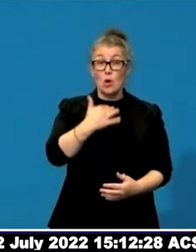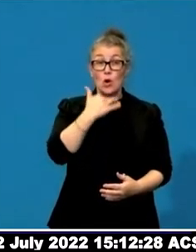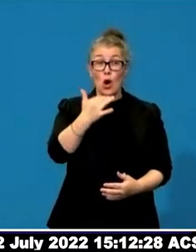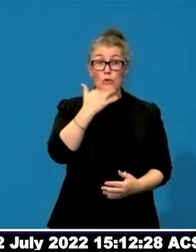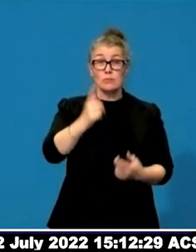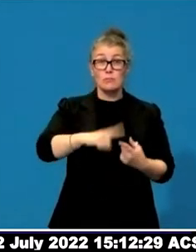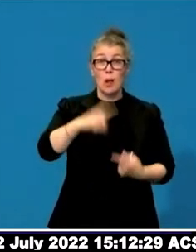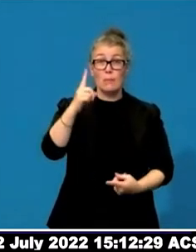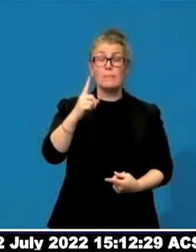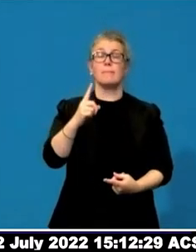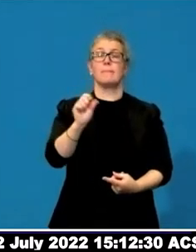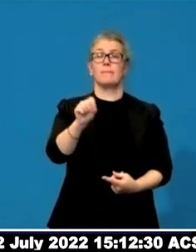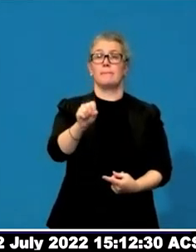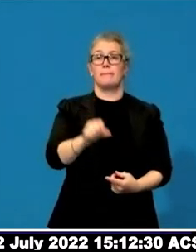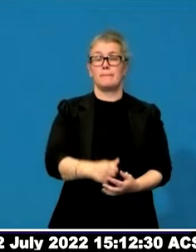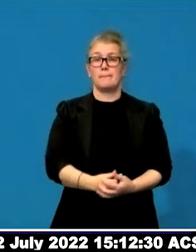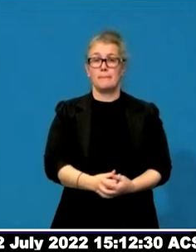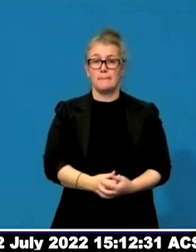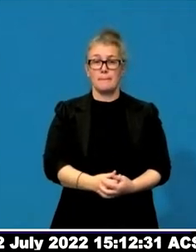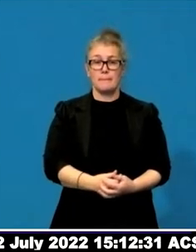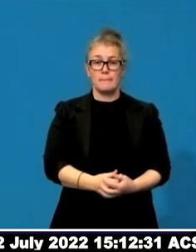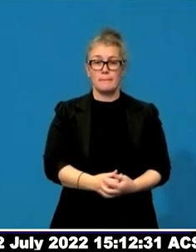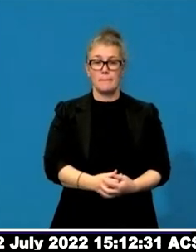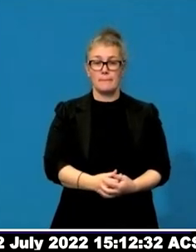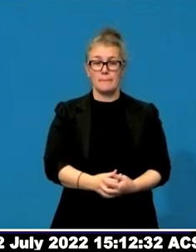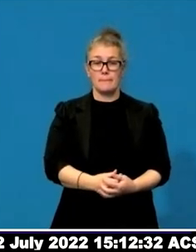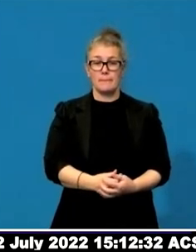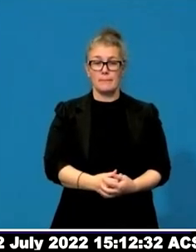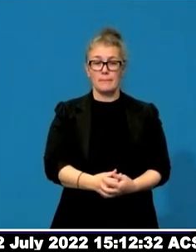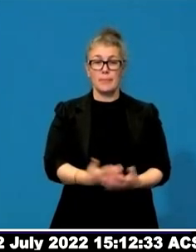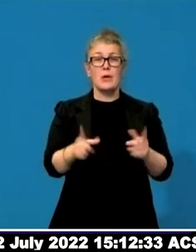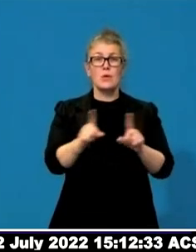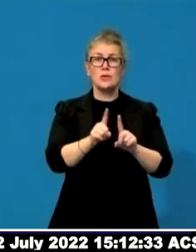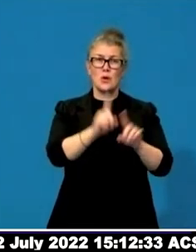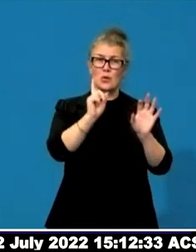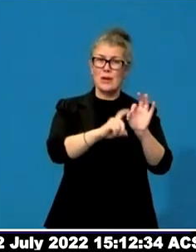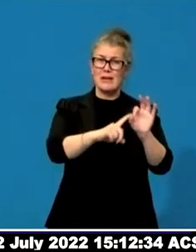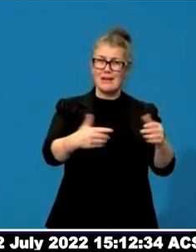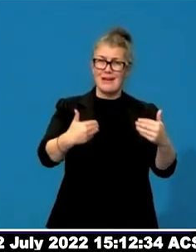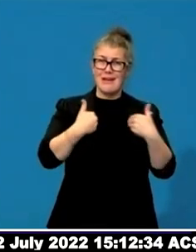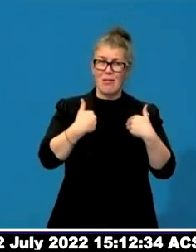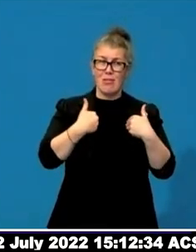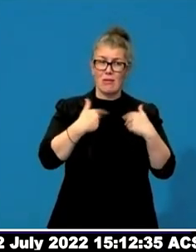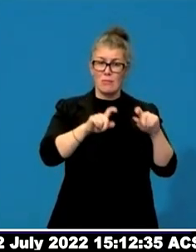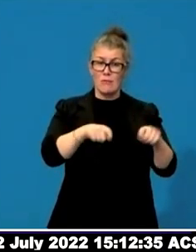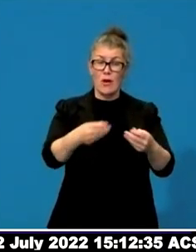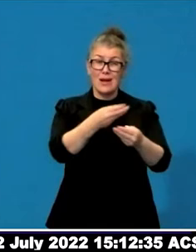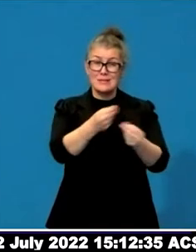Correct. Is it also the case that Queensland Health have provided some financial assistance on occasions?